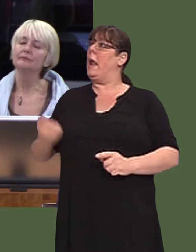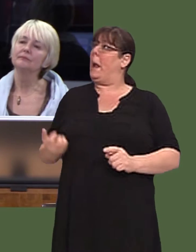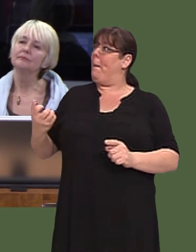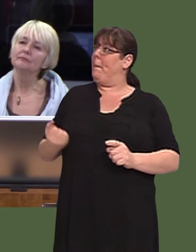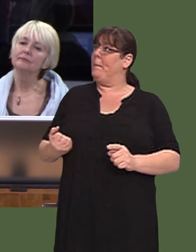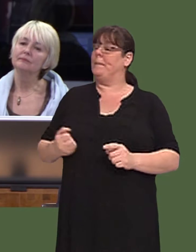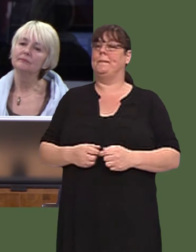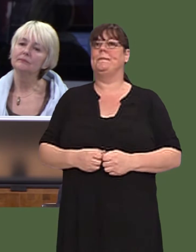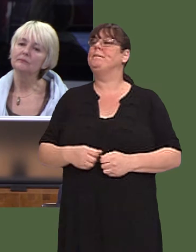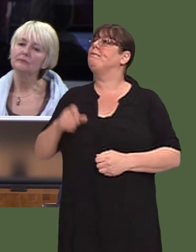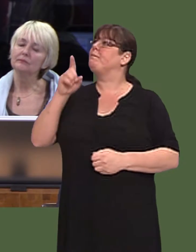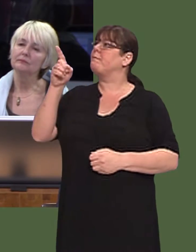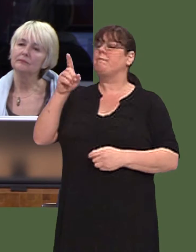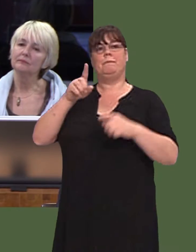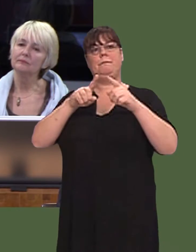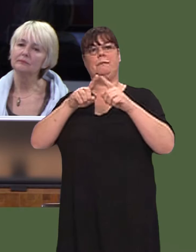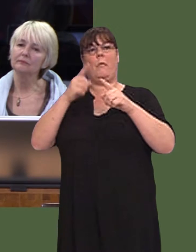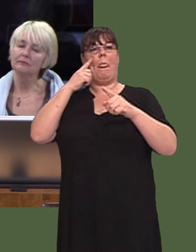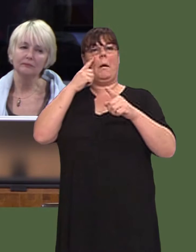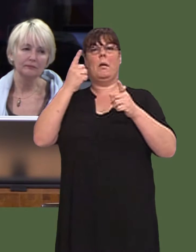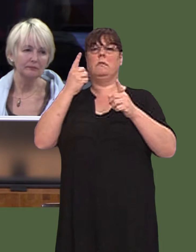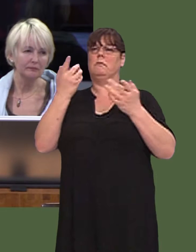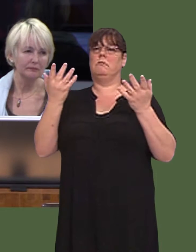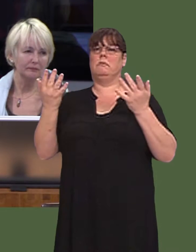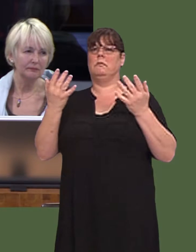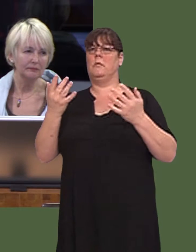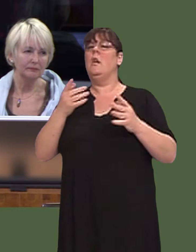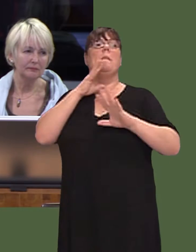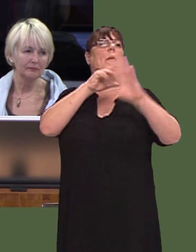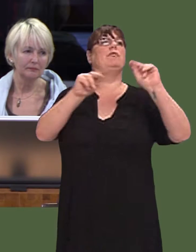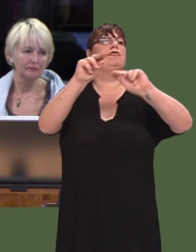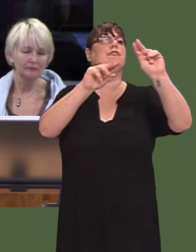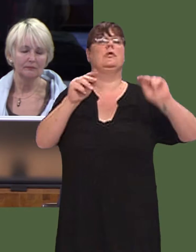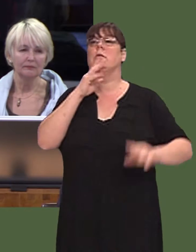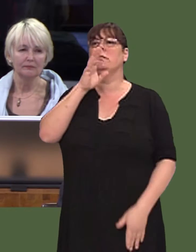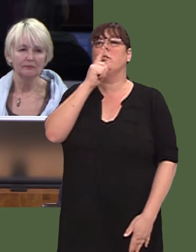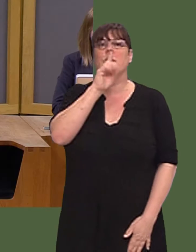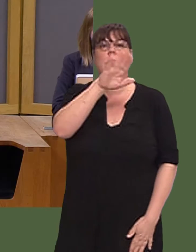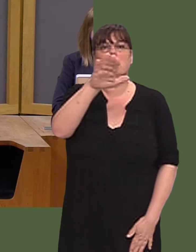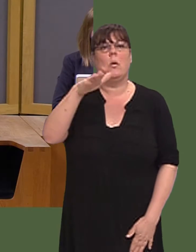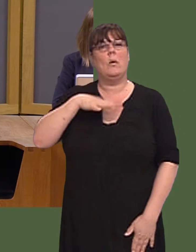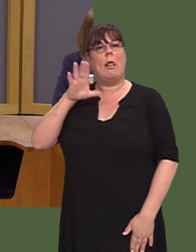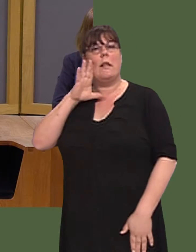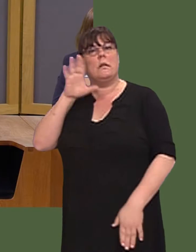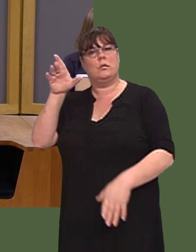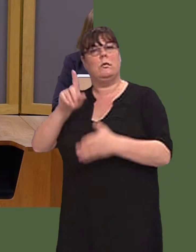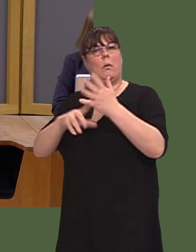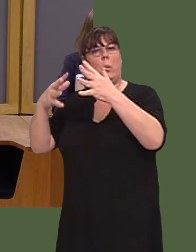First Minister, when it comes to differences in income between regionsó. Y Llywydd / The Llywydd: Can we hear the leader of Plaid Cymru please? Leanne Wood: Diolch, Lywydd.